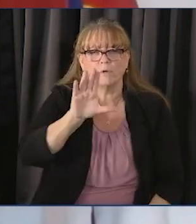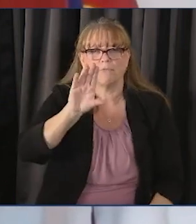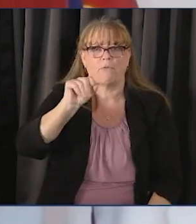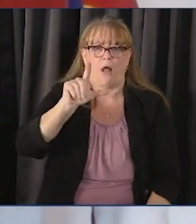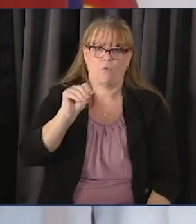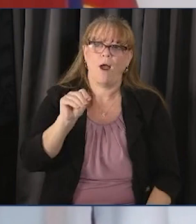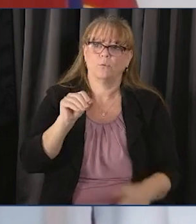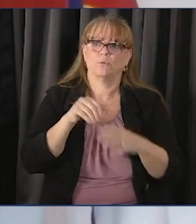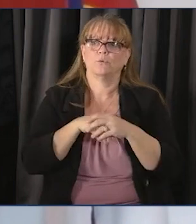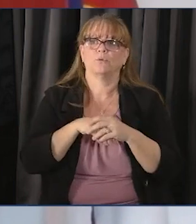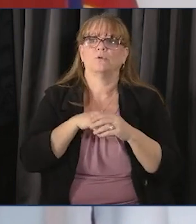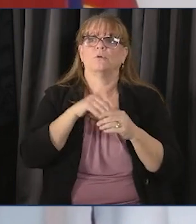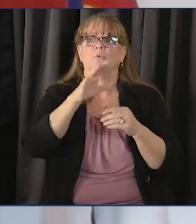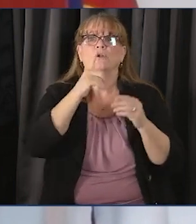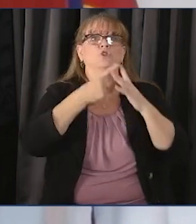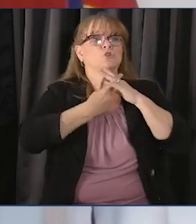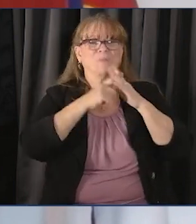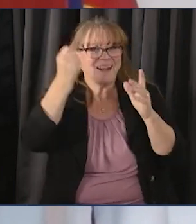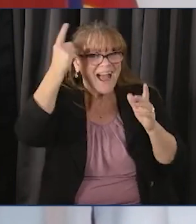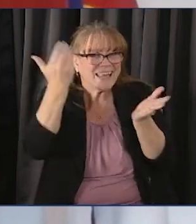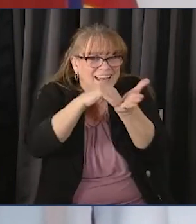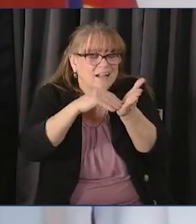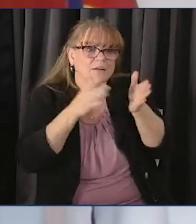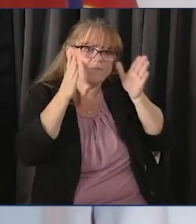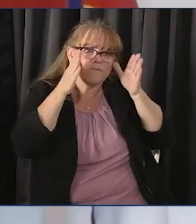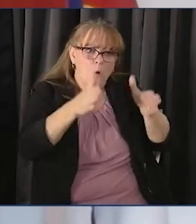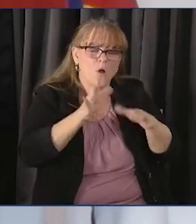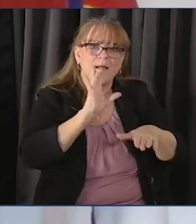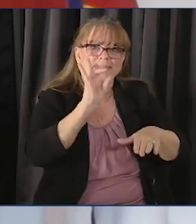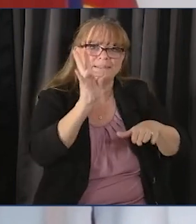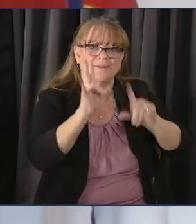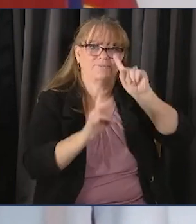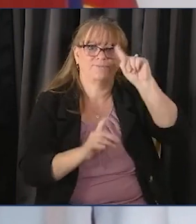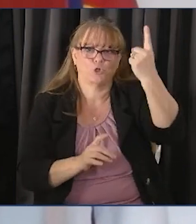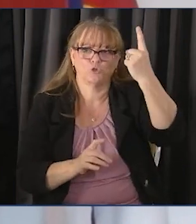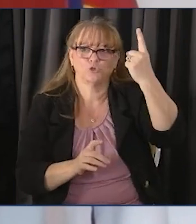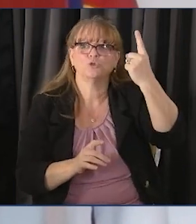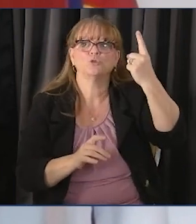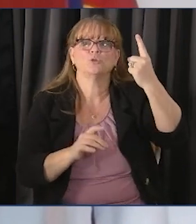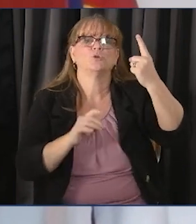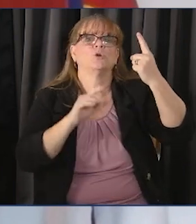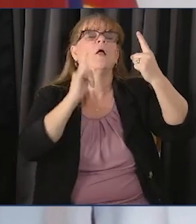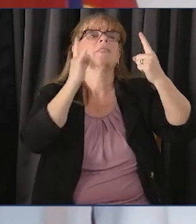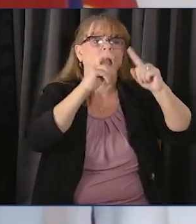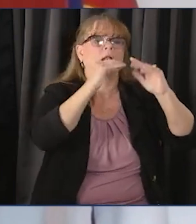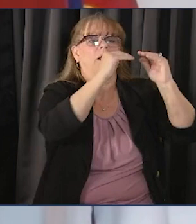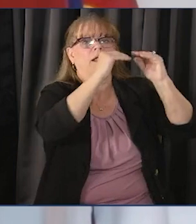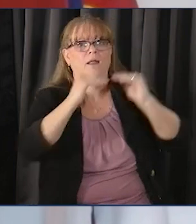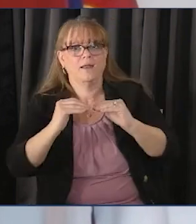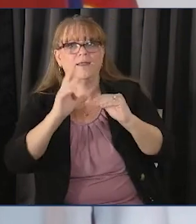teachers, big donor pool as big as that.